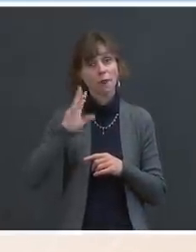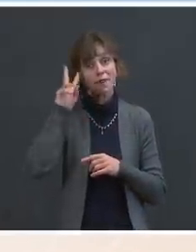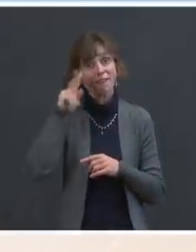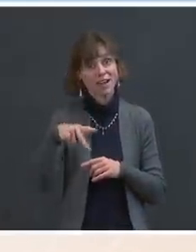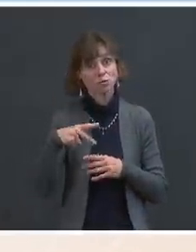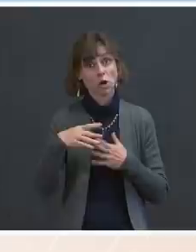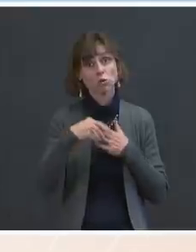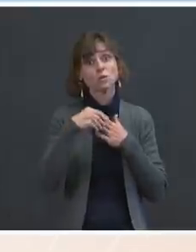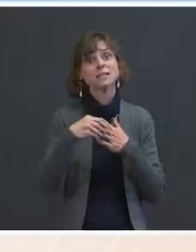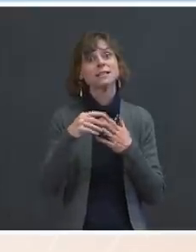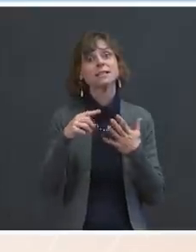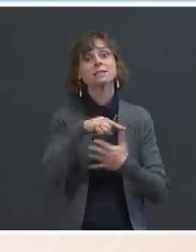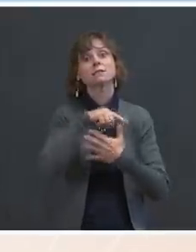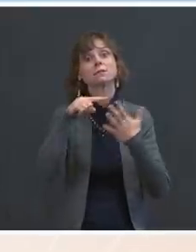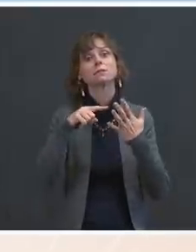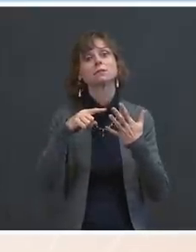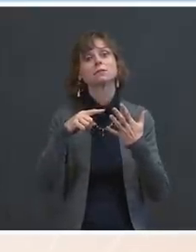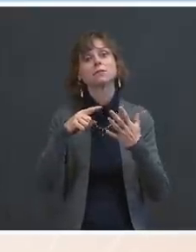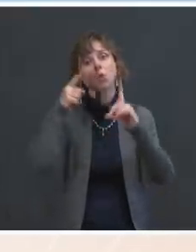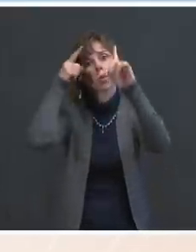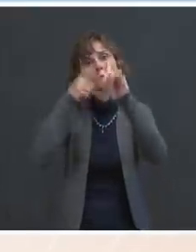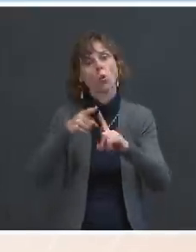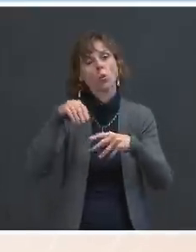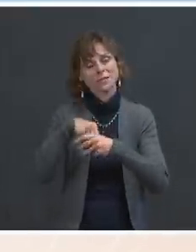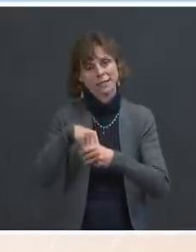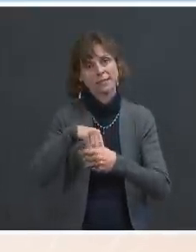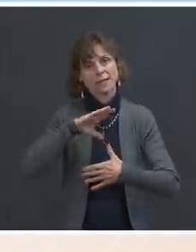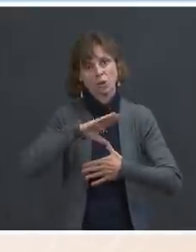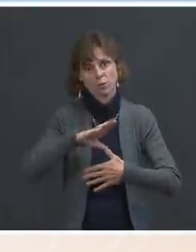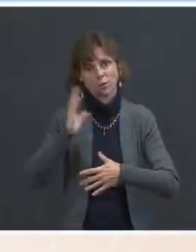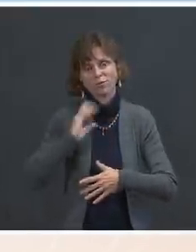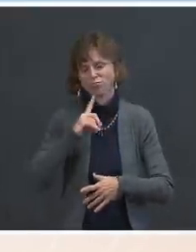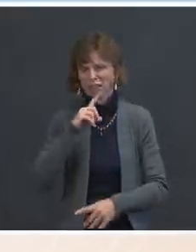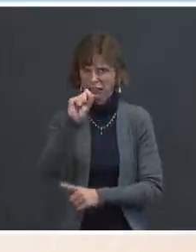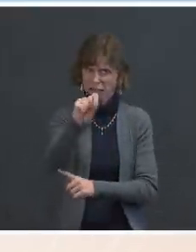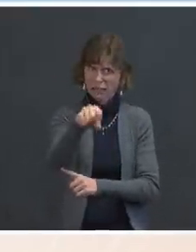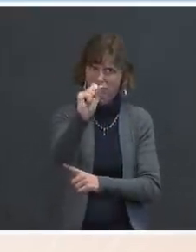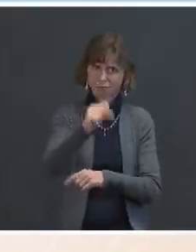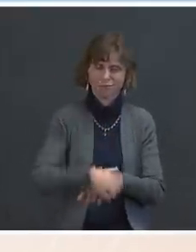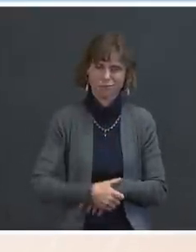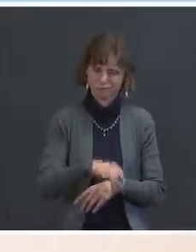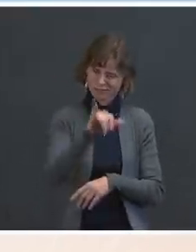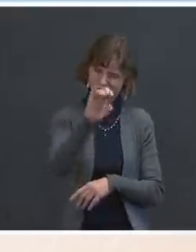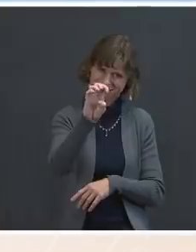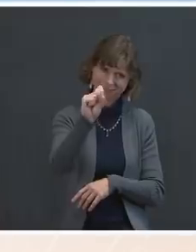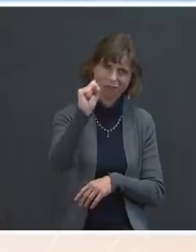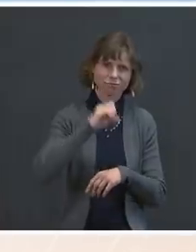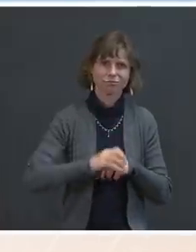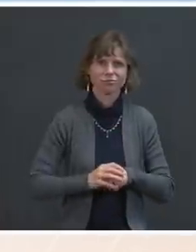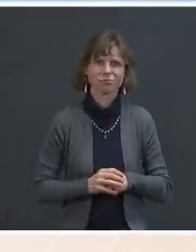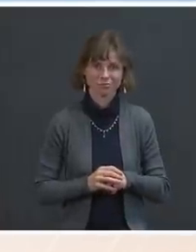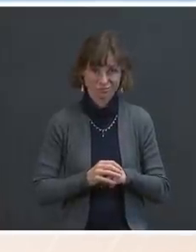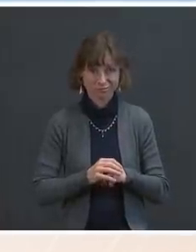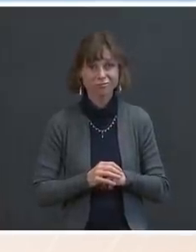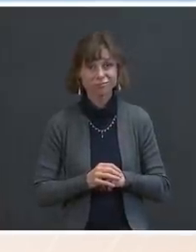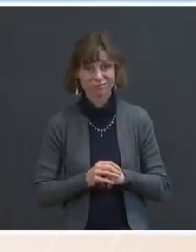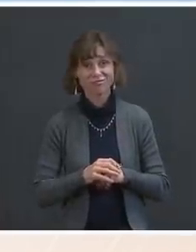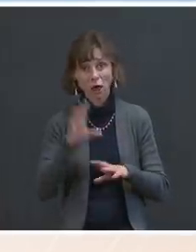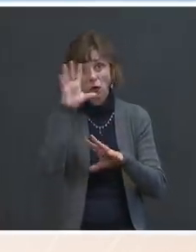I think: Yes. That's a resounding "yes." Both the President and all of us who worked with him on that --